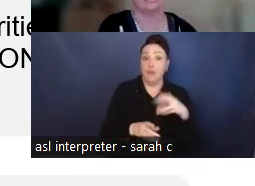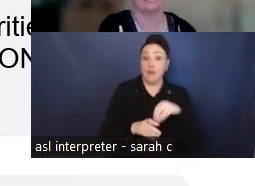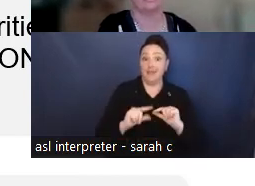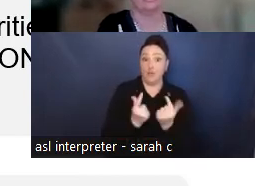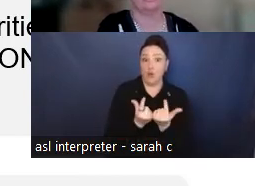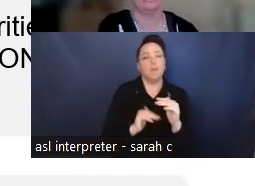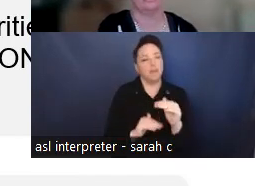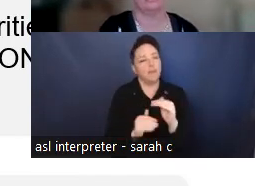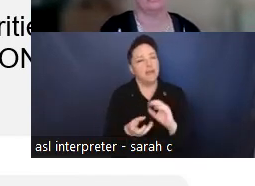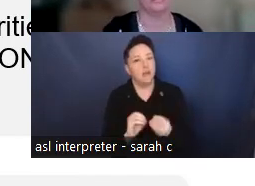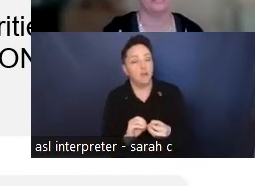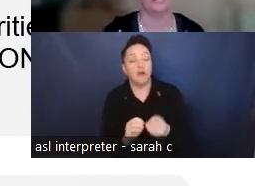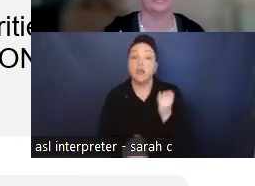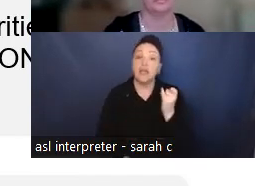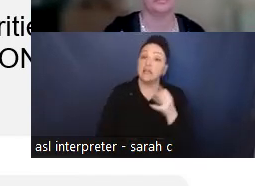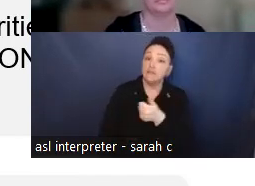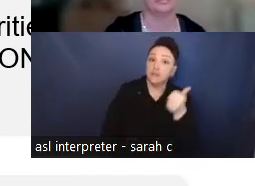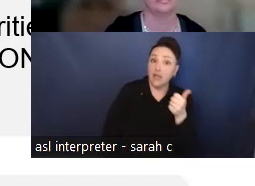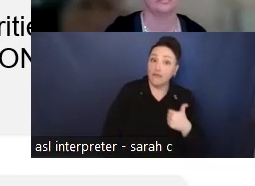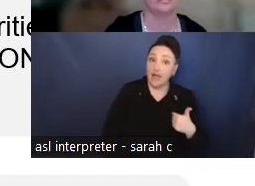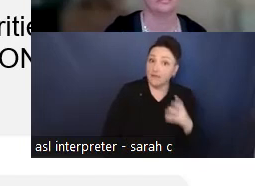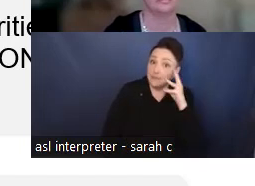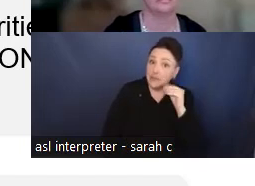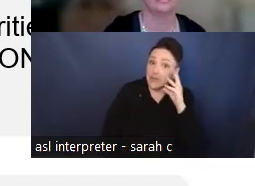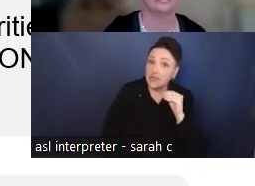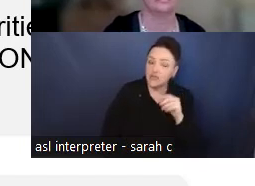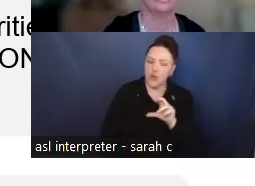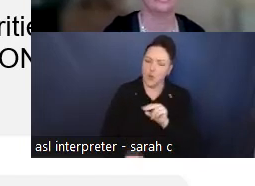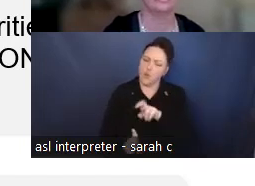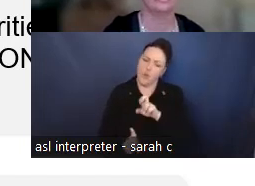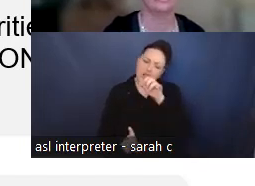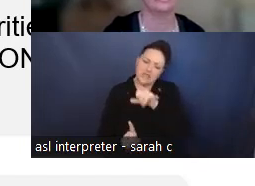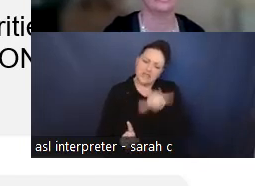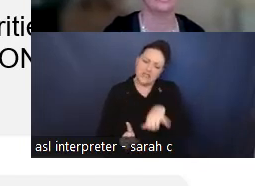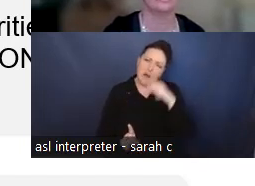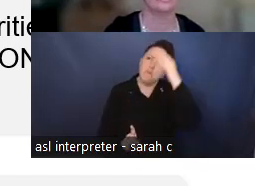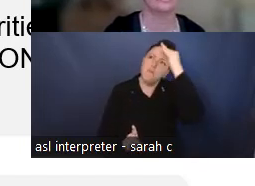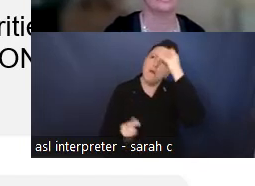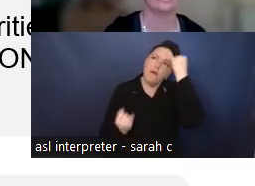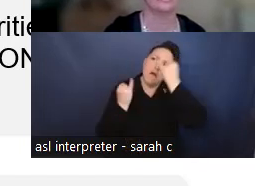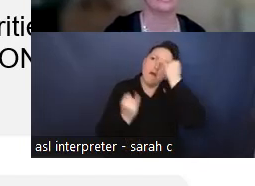experience with the one system and have some ideas that make changes drop me a line.